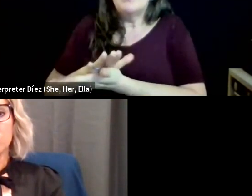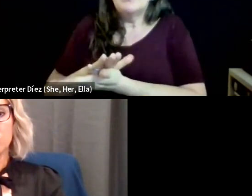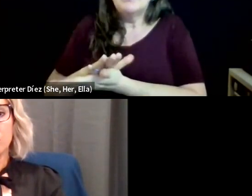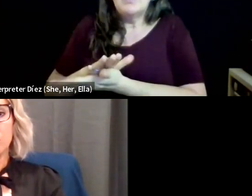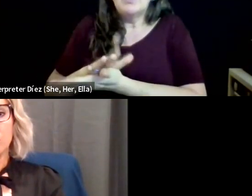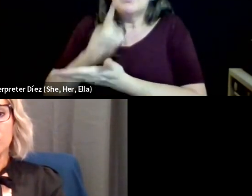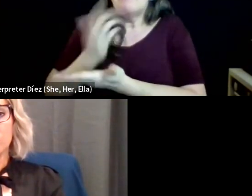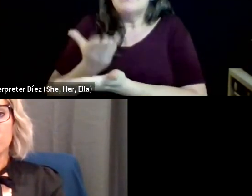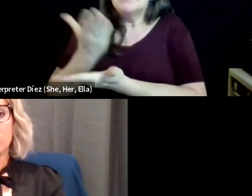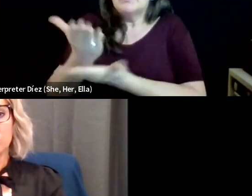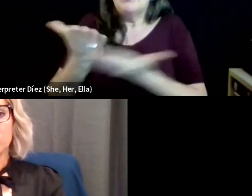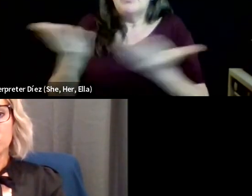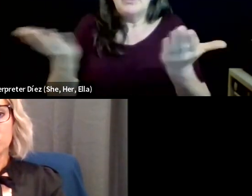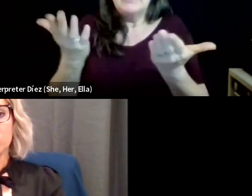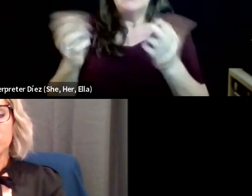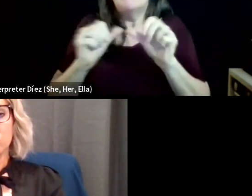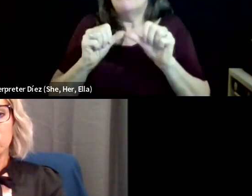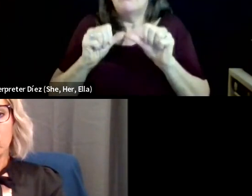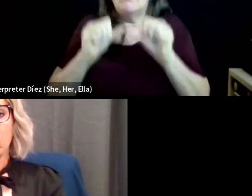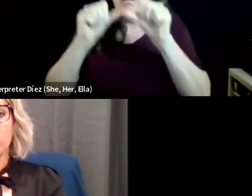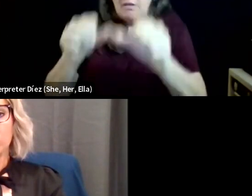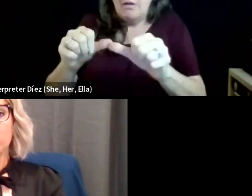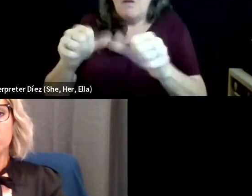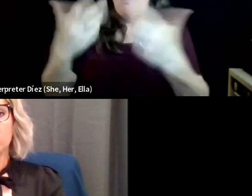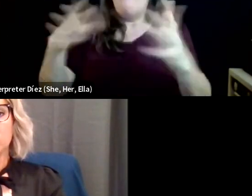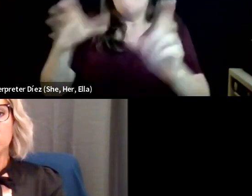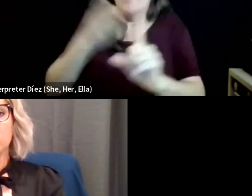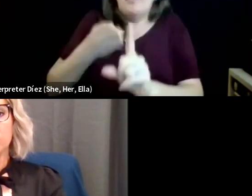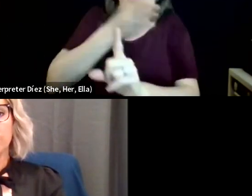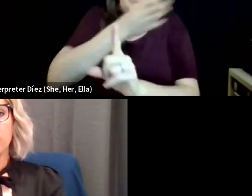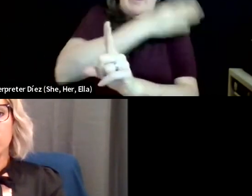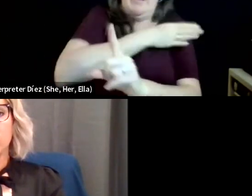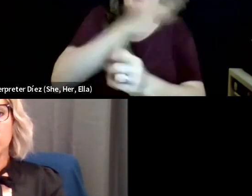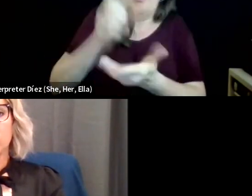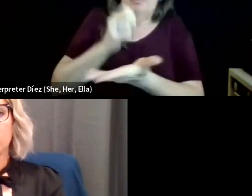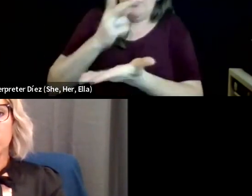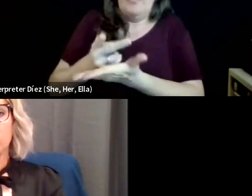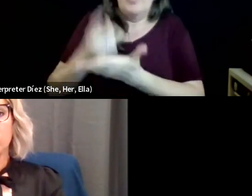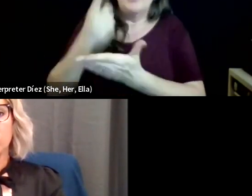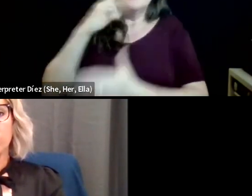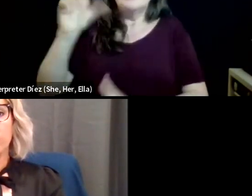continuances of pre-approvals for the Bond.